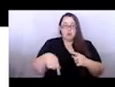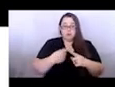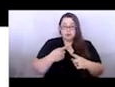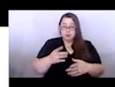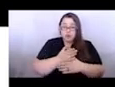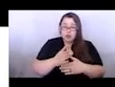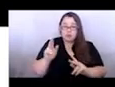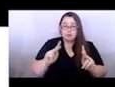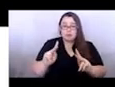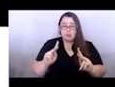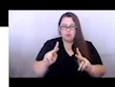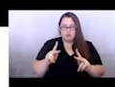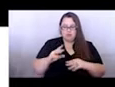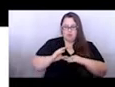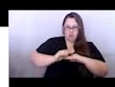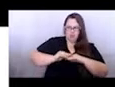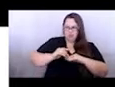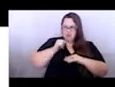or it makes you uncomfortable and you may not want to share next time,